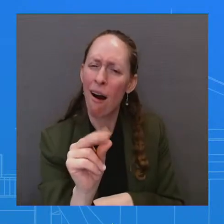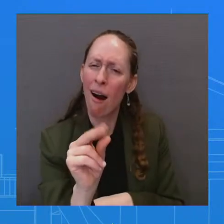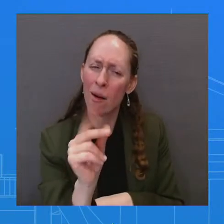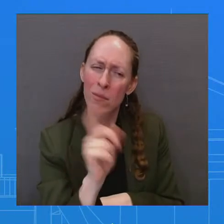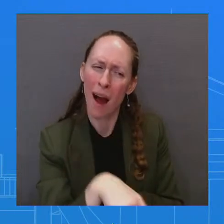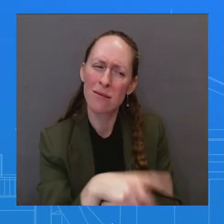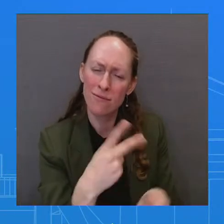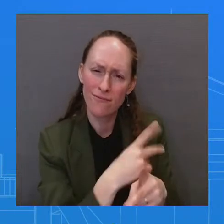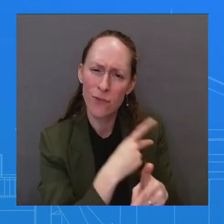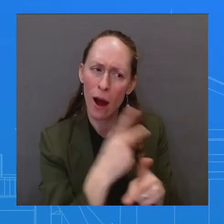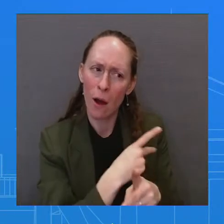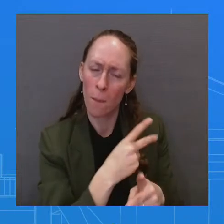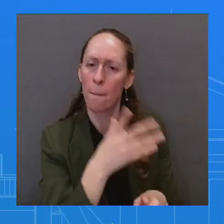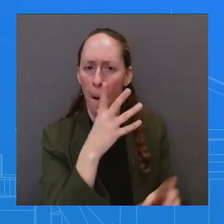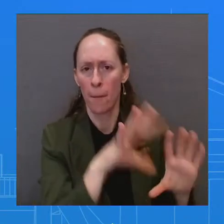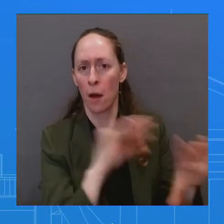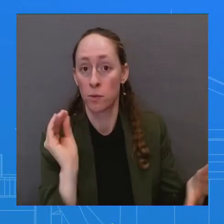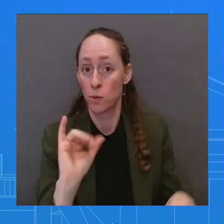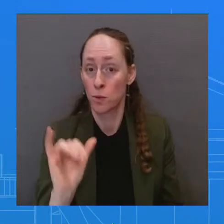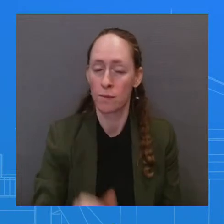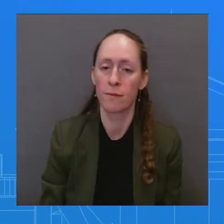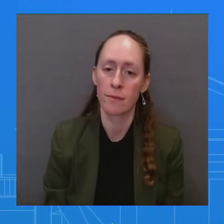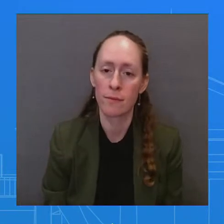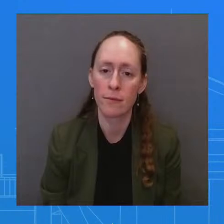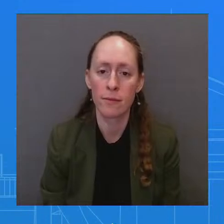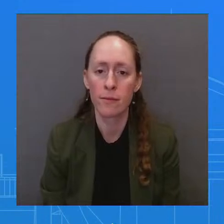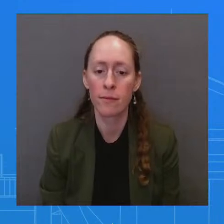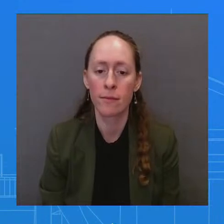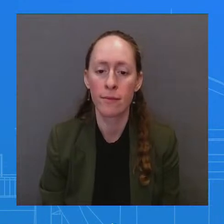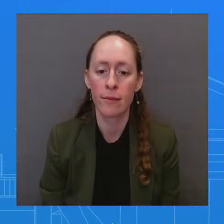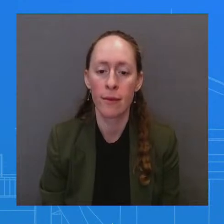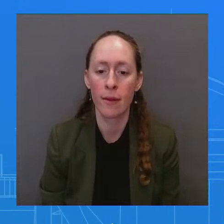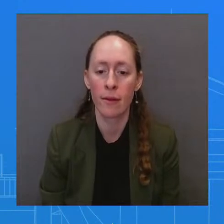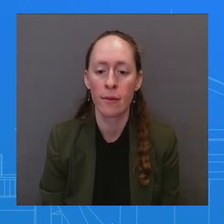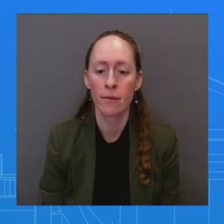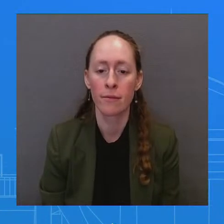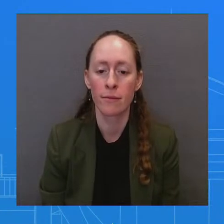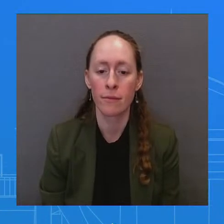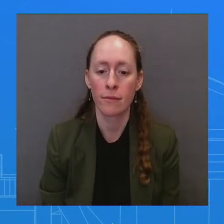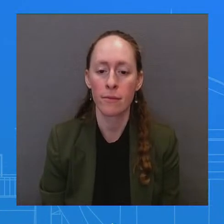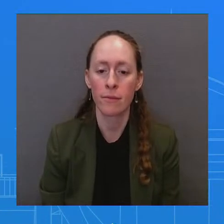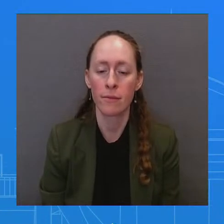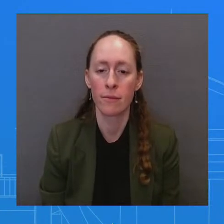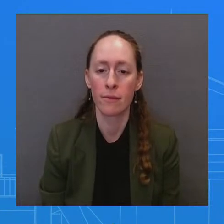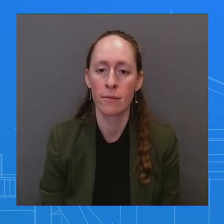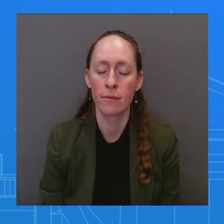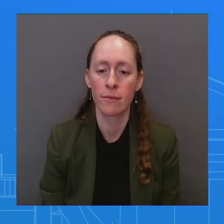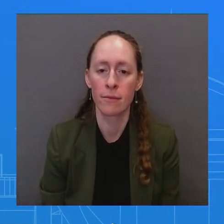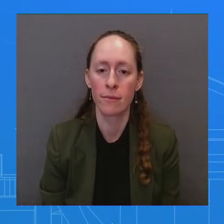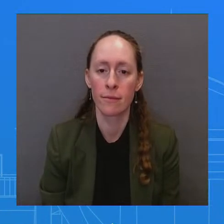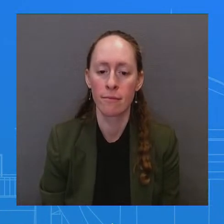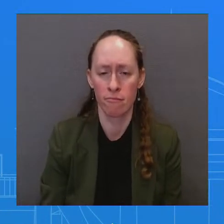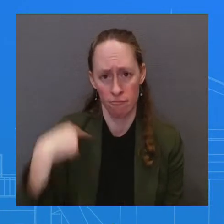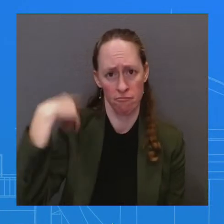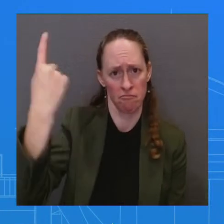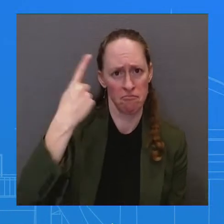says he's coming to the U.S., also to D.C. Any meetings sche- -- scheduled with administration officials, with the President, with anybody else while he's here?